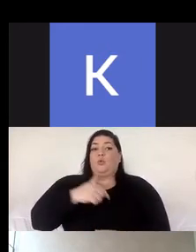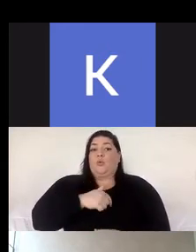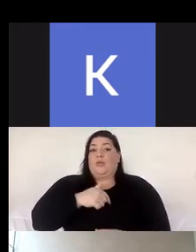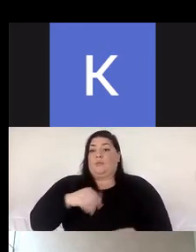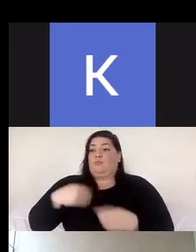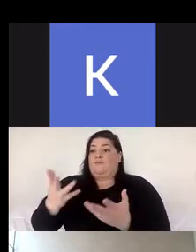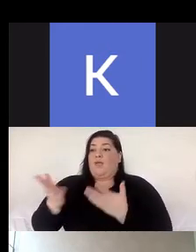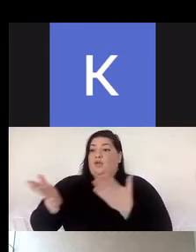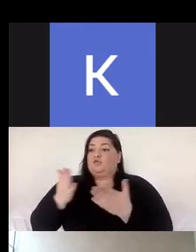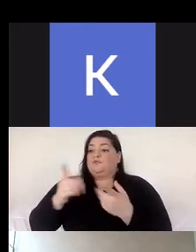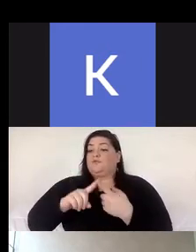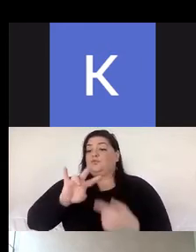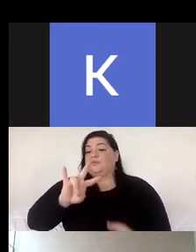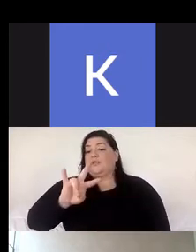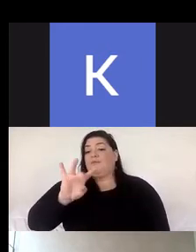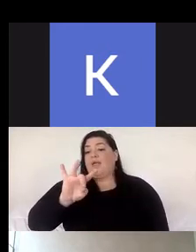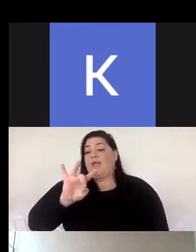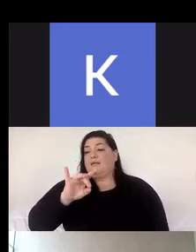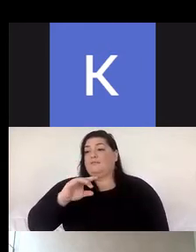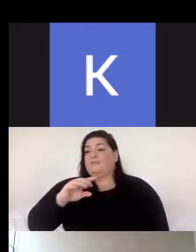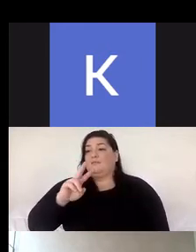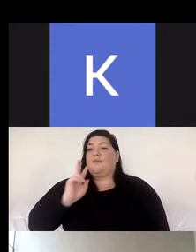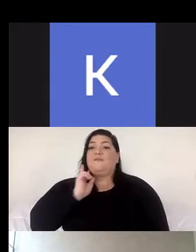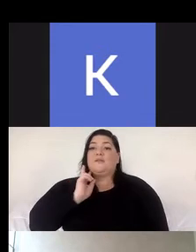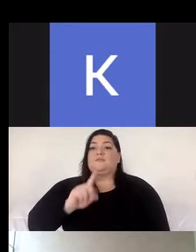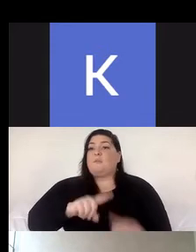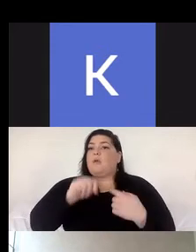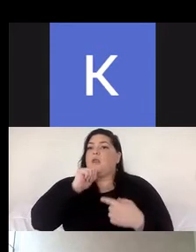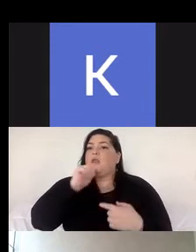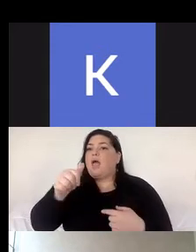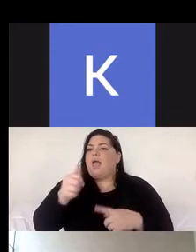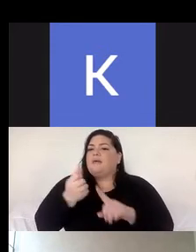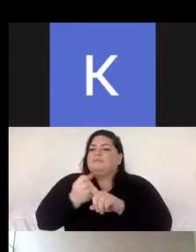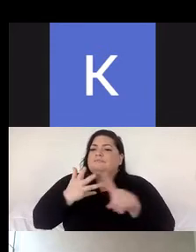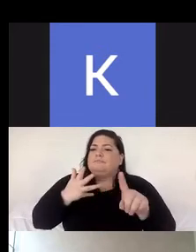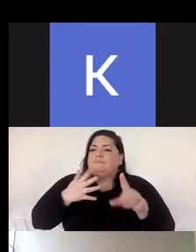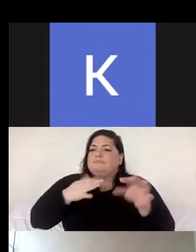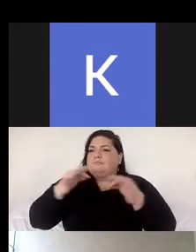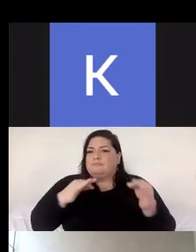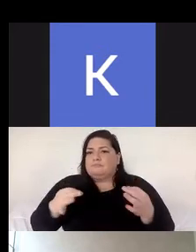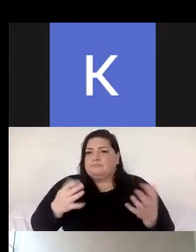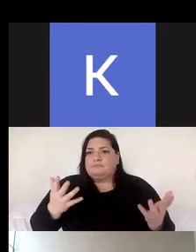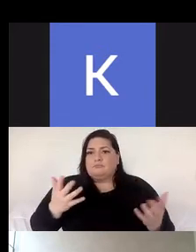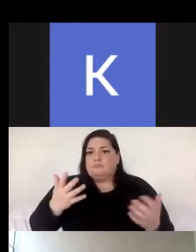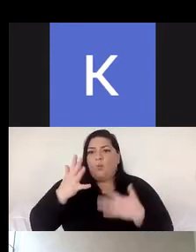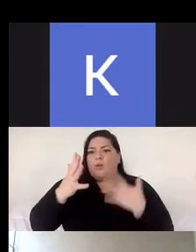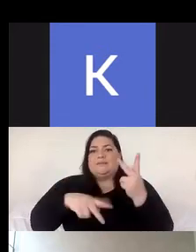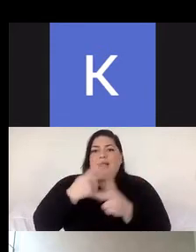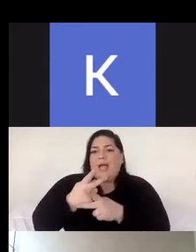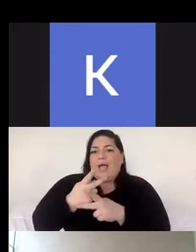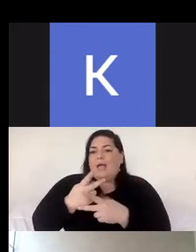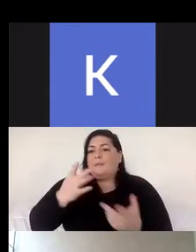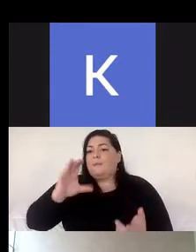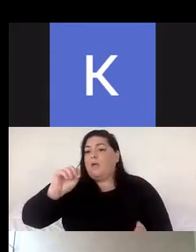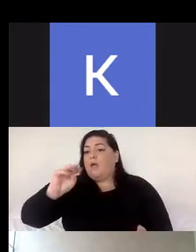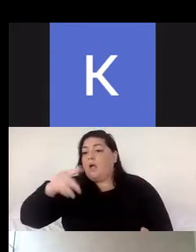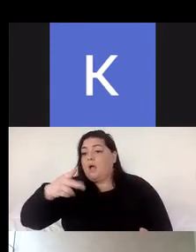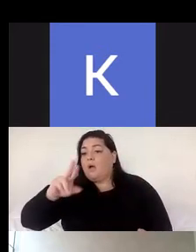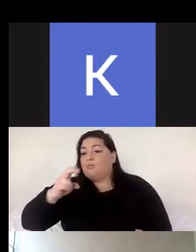to 78 victims, but not expanding on if those were comprehensive, or how those services impact the community,